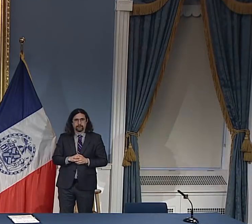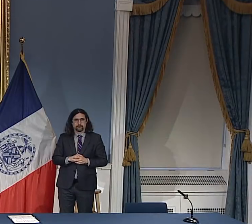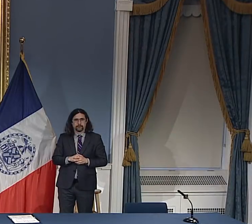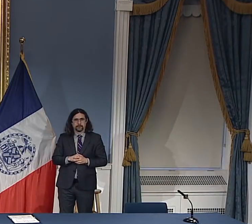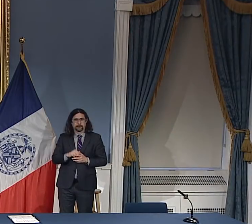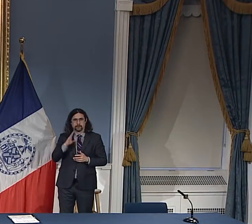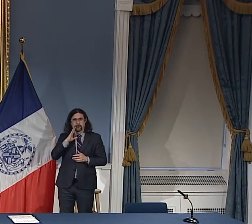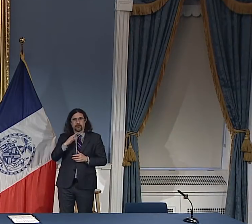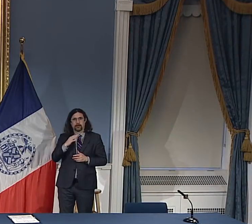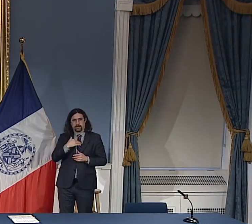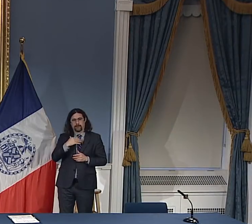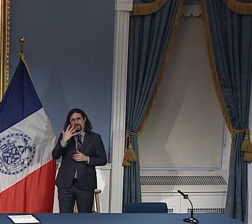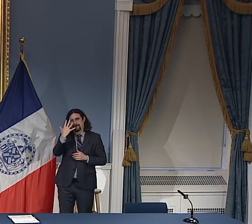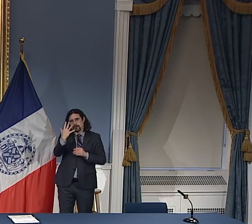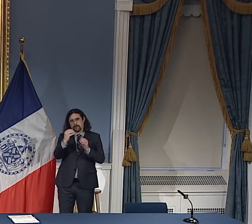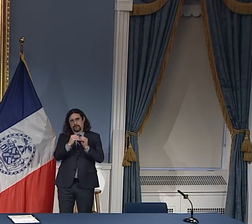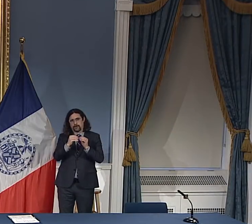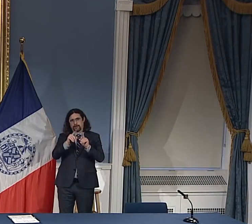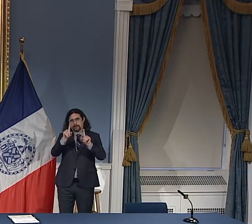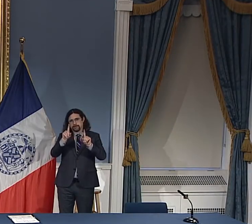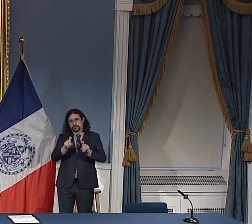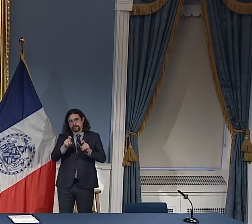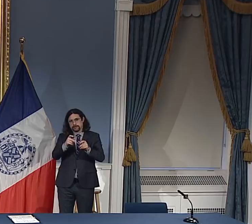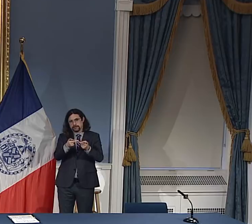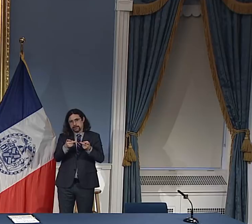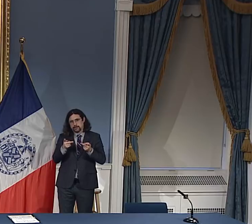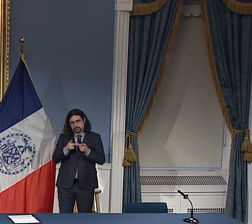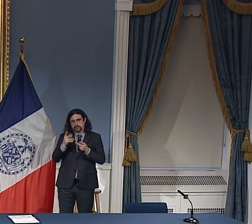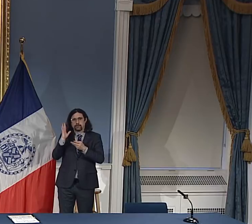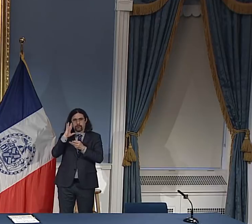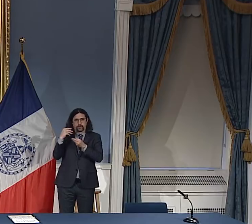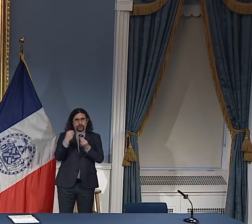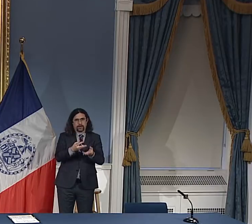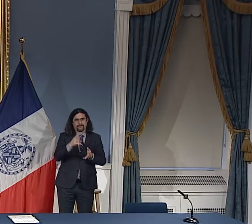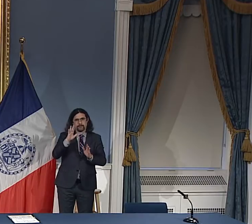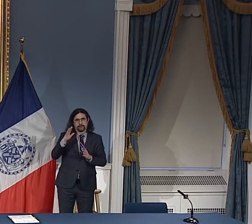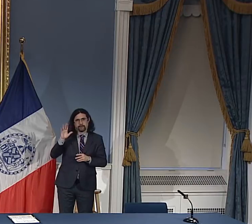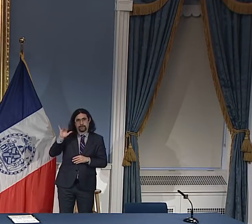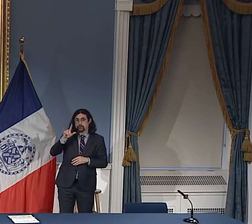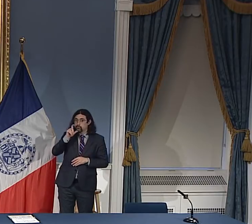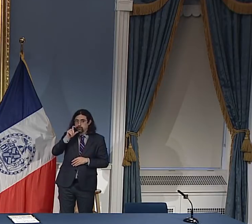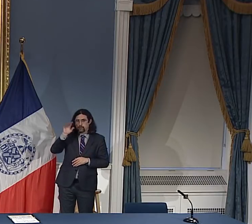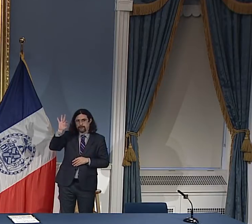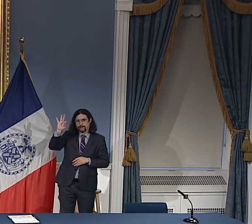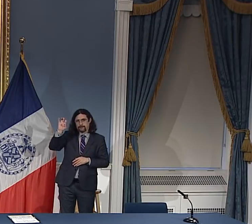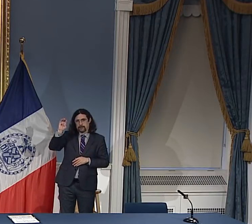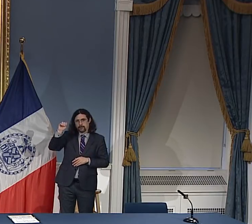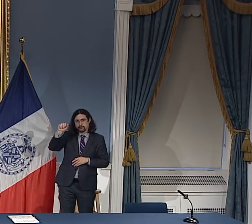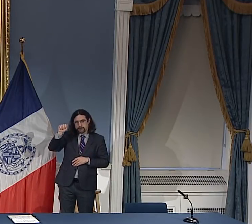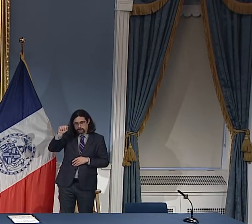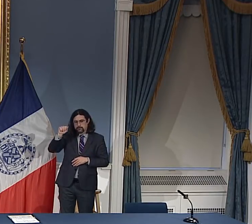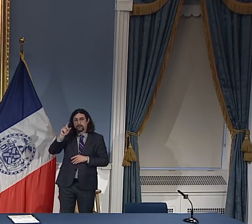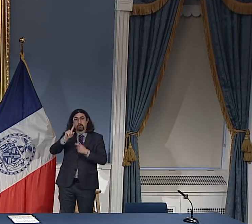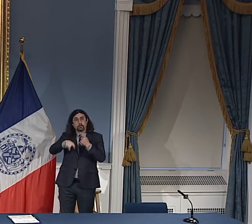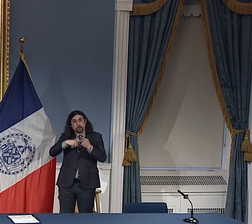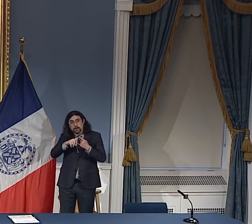TASRT DATES FOR THOSE YET. THAT'S WHAT I WAS ASKING ABOUT, DO WE KNOW WHEN